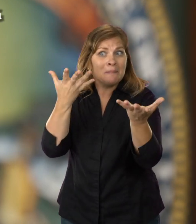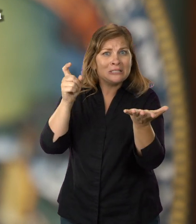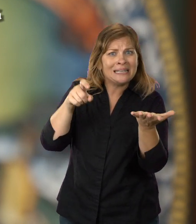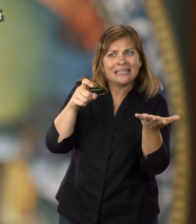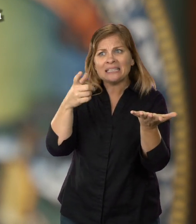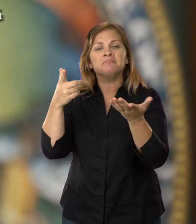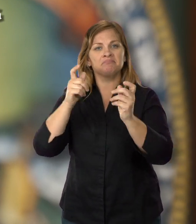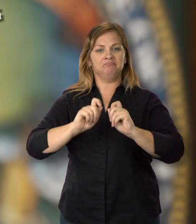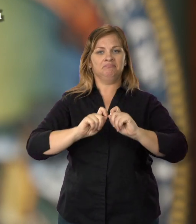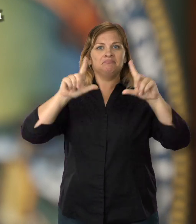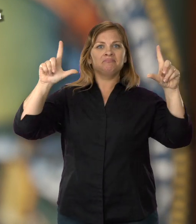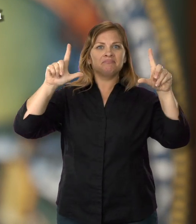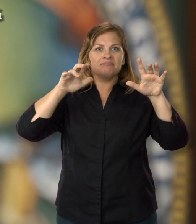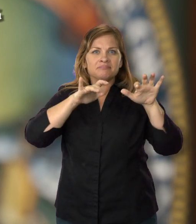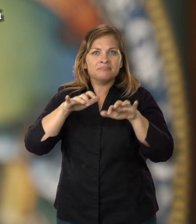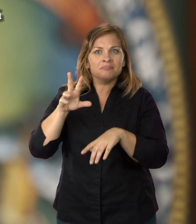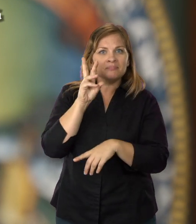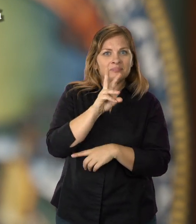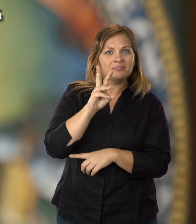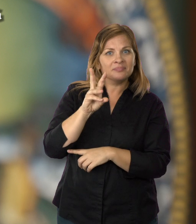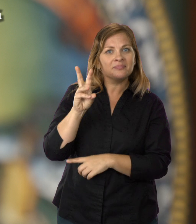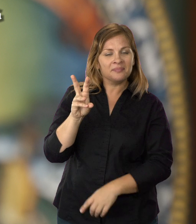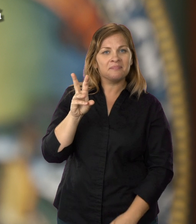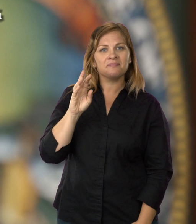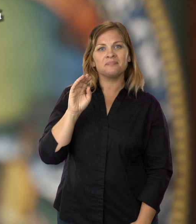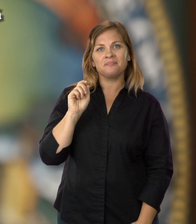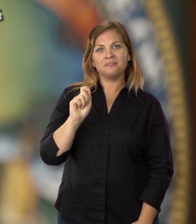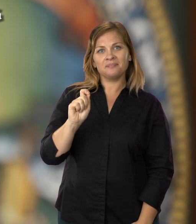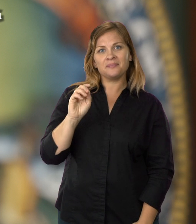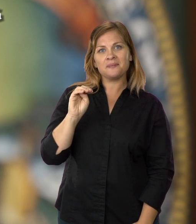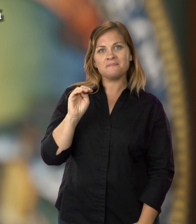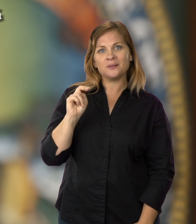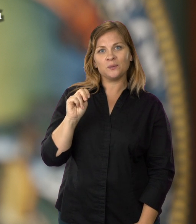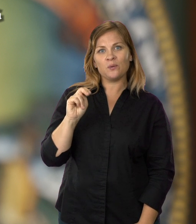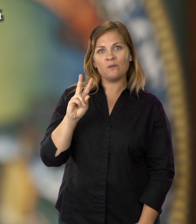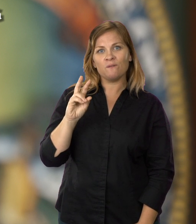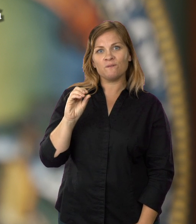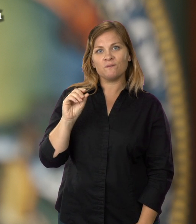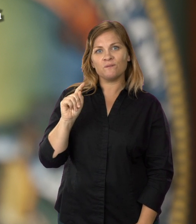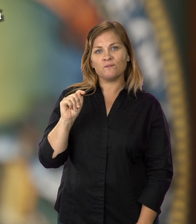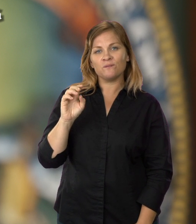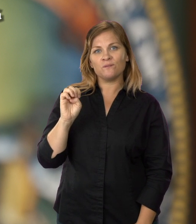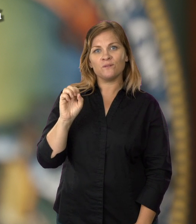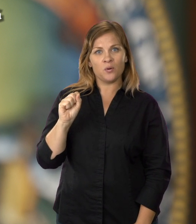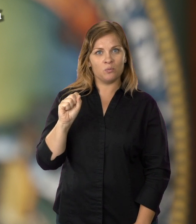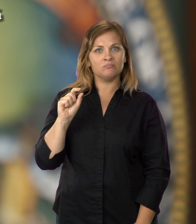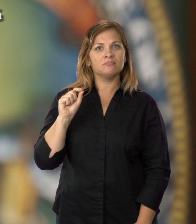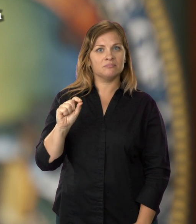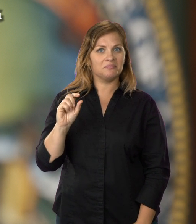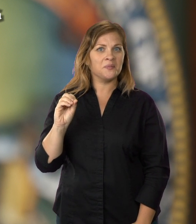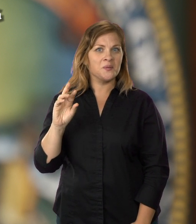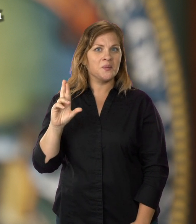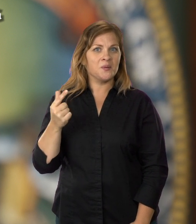For more information, go to www.mnvotes.org.